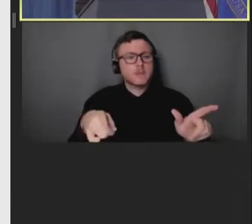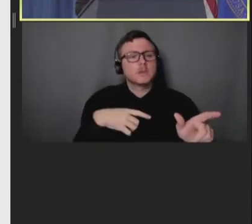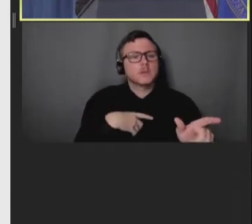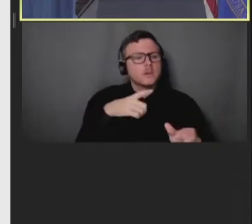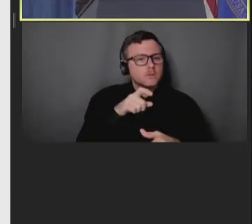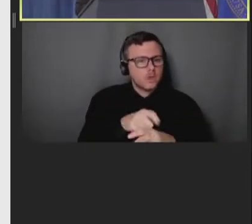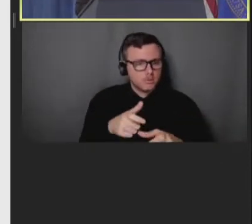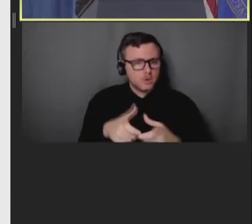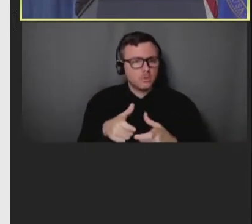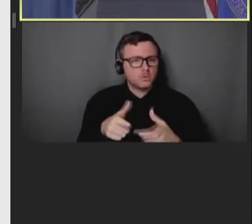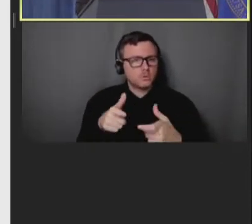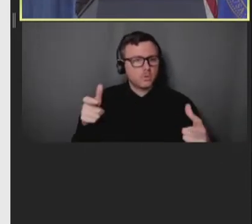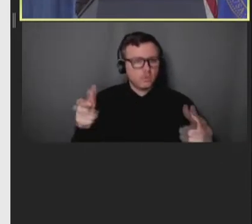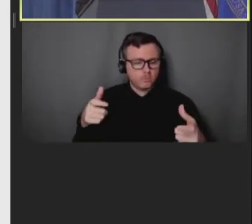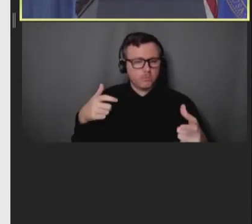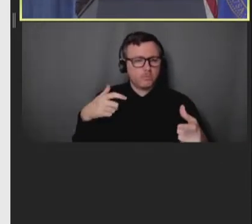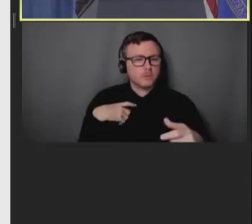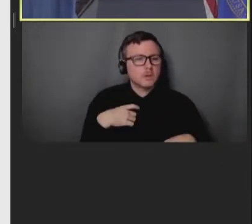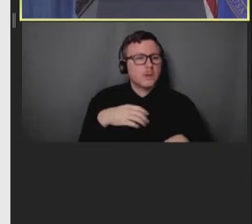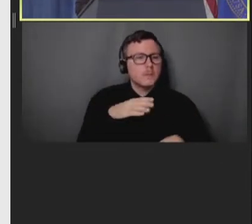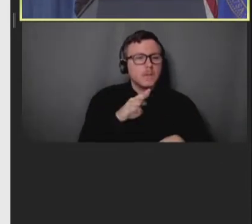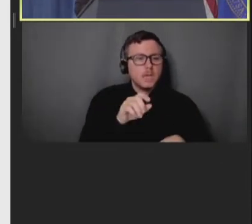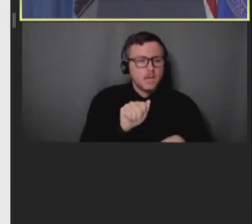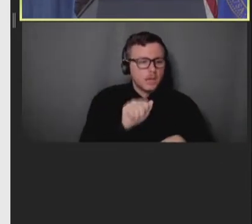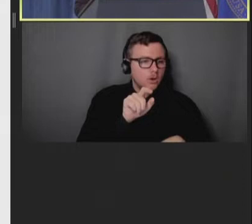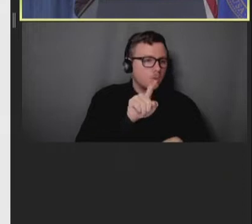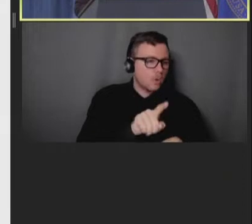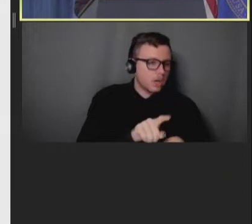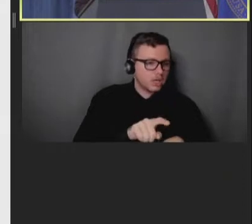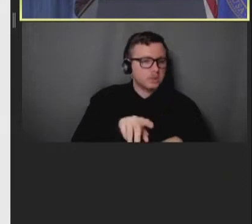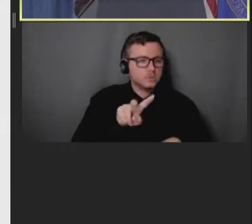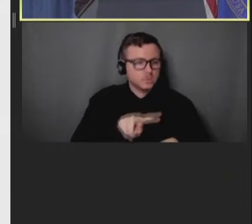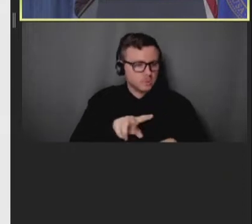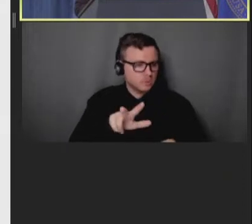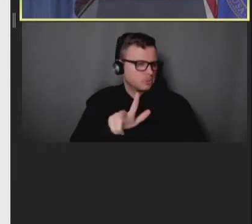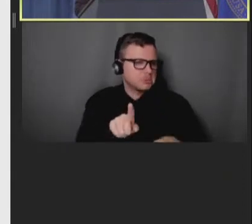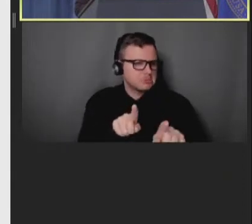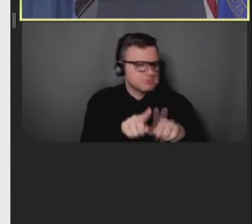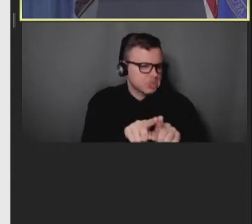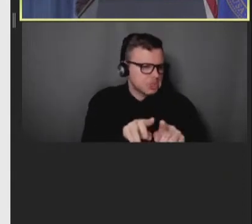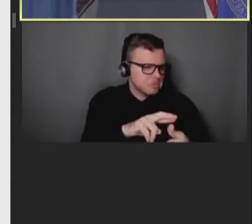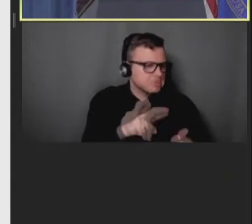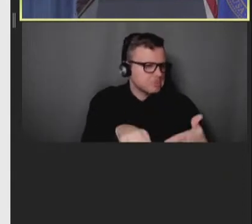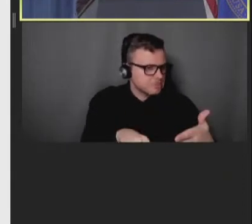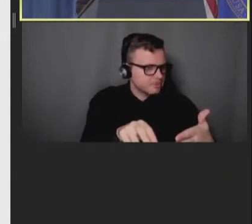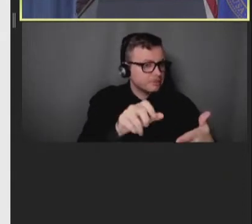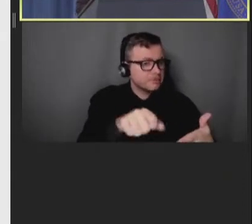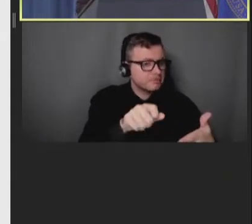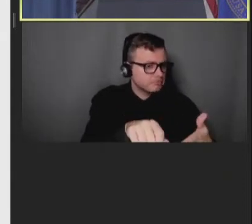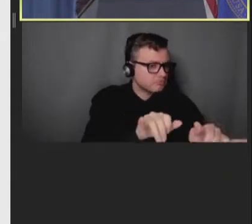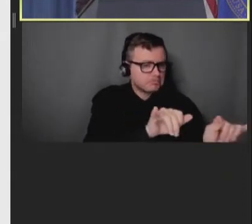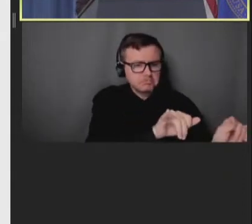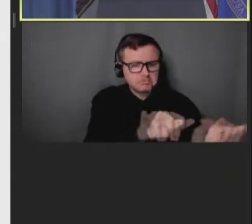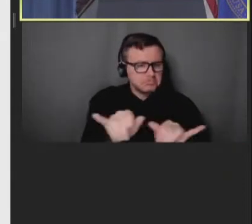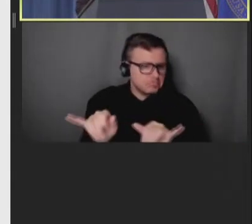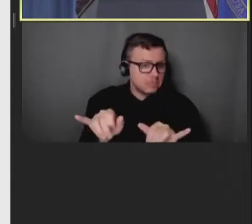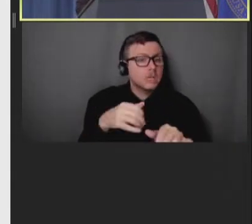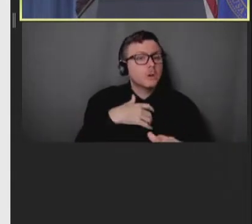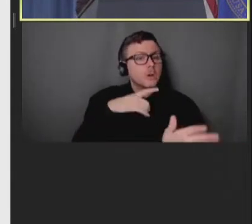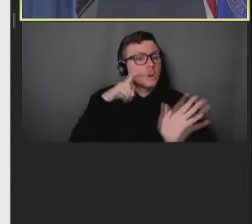For BA.1, BA.2, and BA.3, they have very similar results across the board. You start to see about